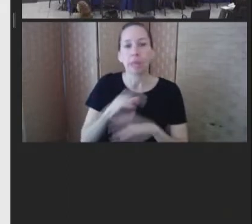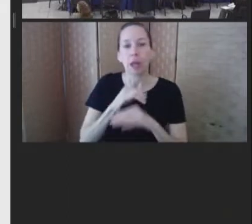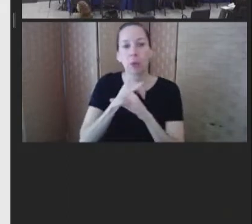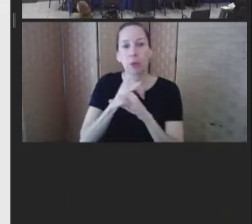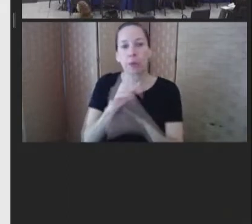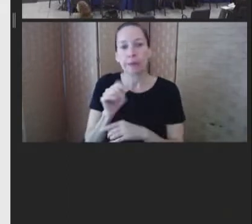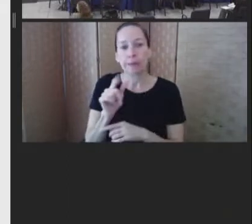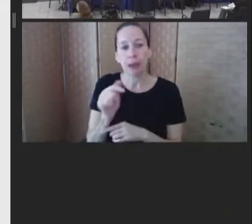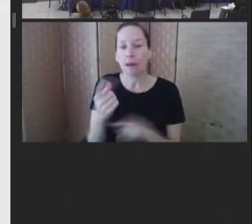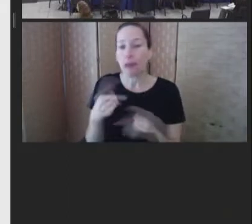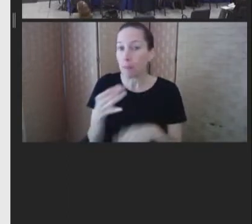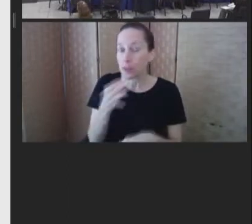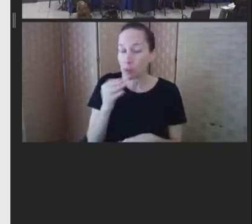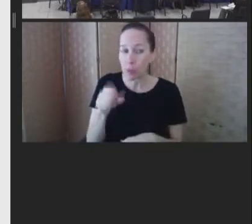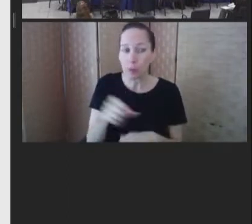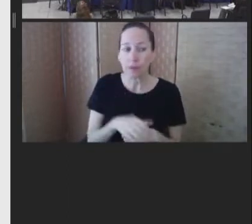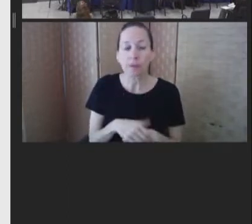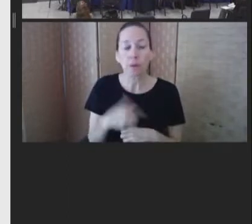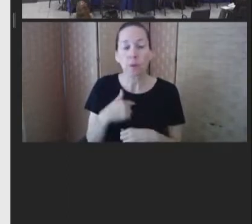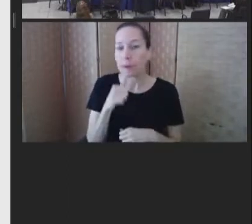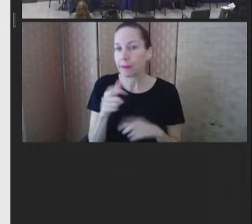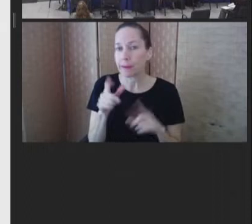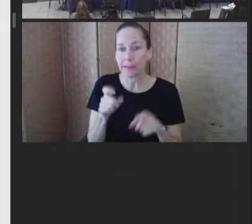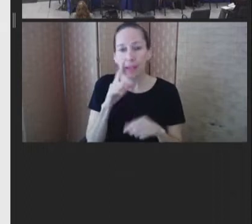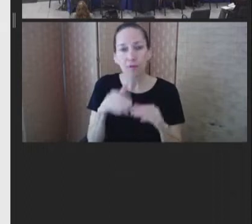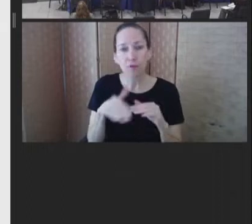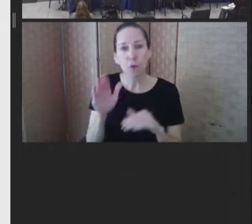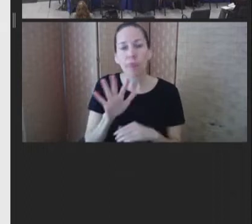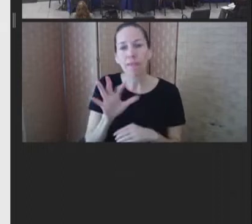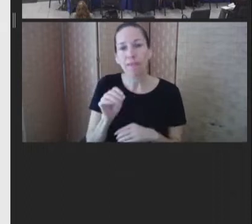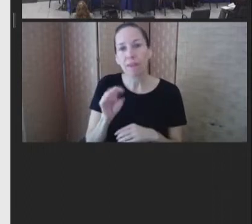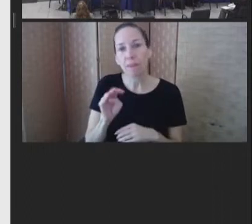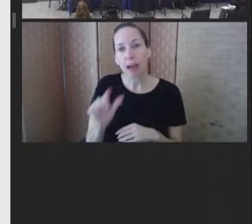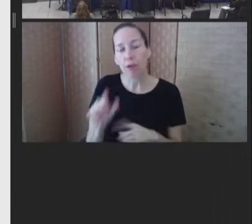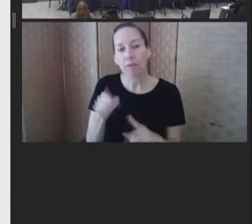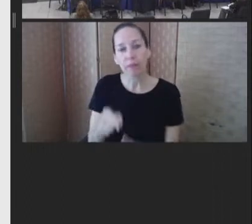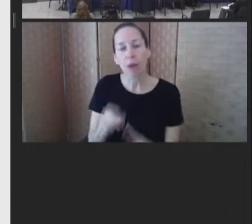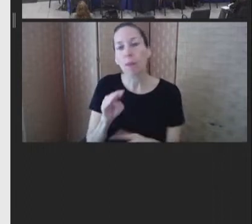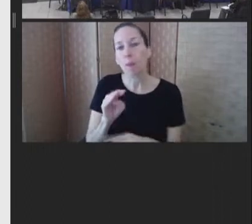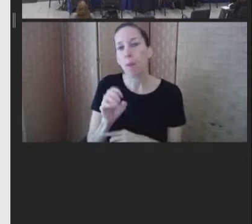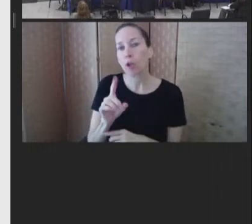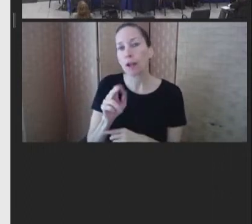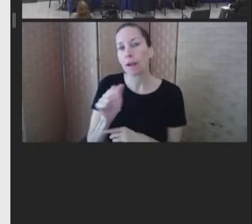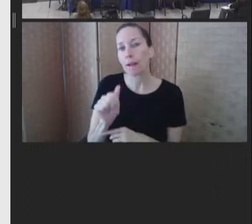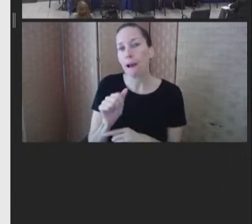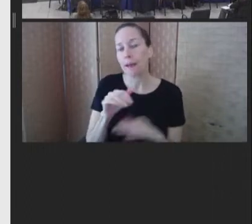vaccine dose above the 50 microgram, for example, for that particular Moderna stage. Data on future